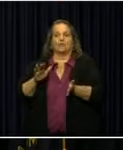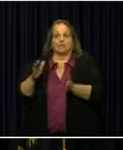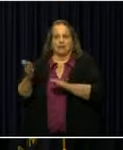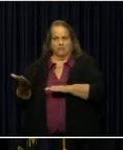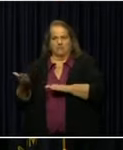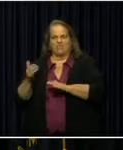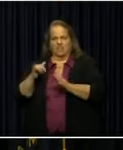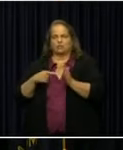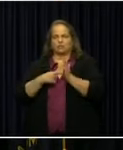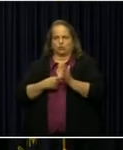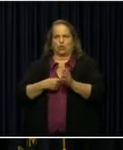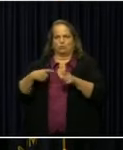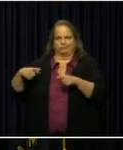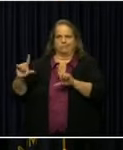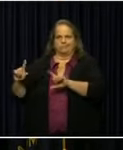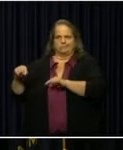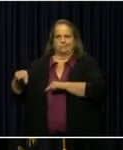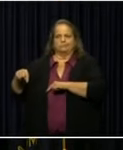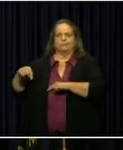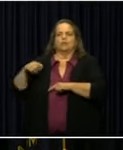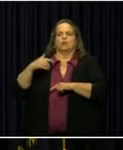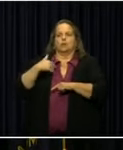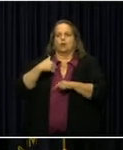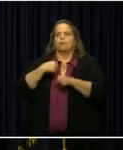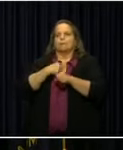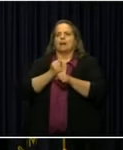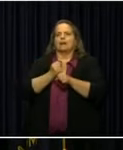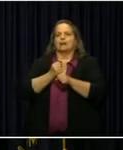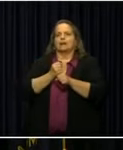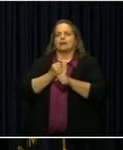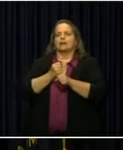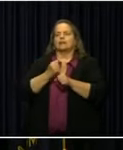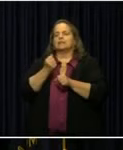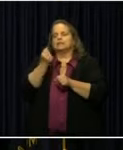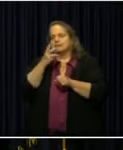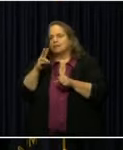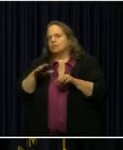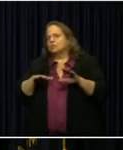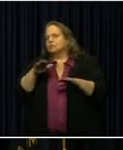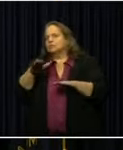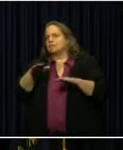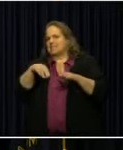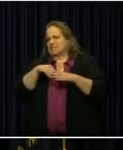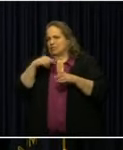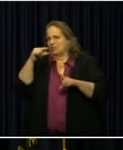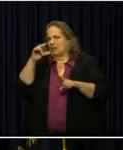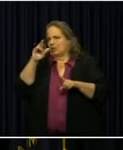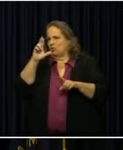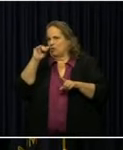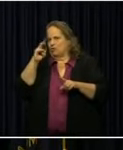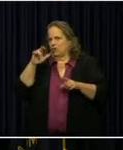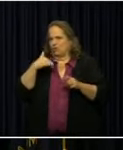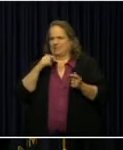WE'RE ALSO ANNOUNCING TODAY THAT IN THE HAZLEWOOD SENILITY IN